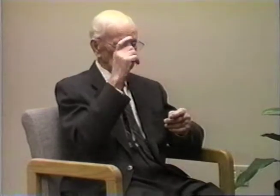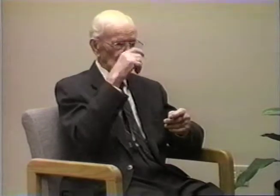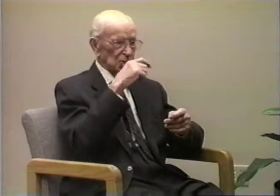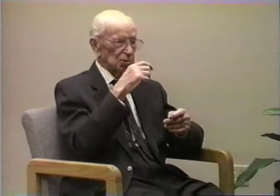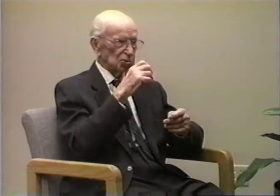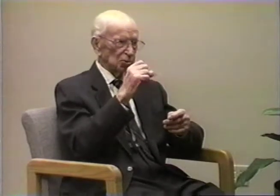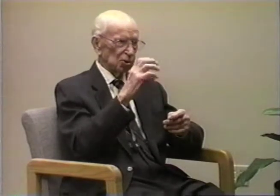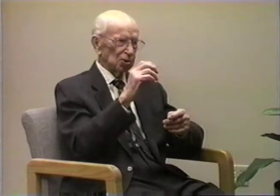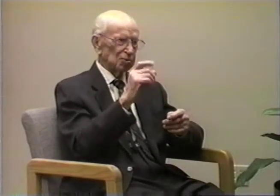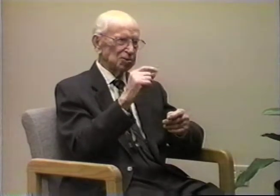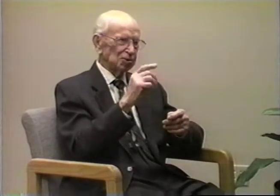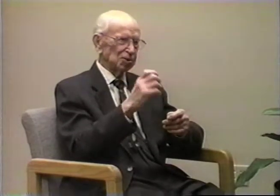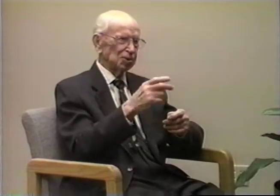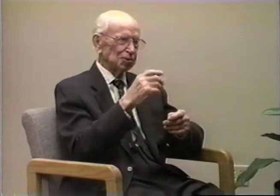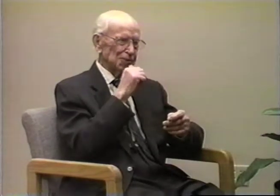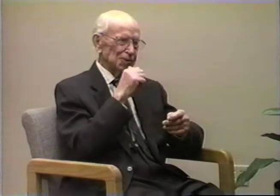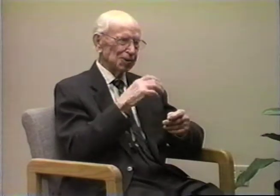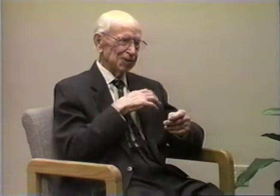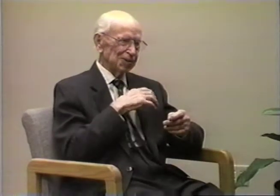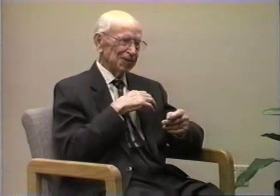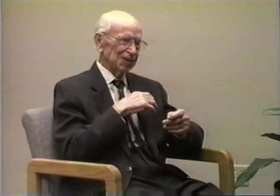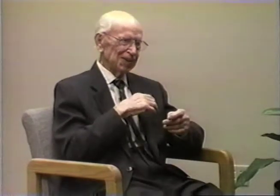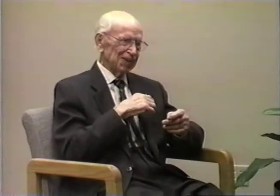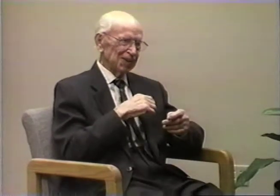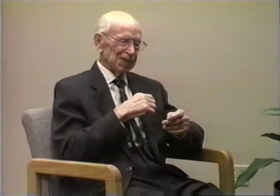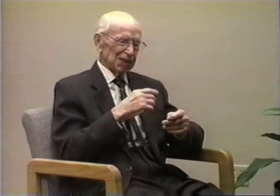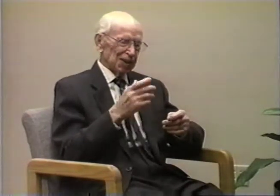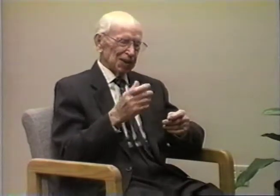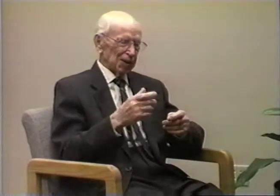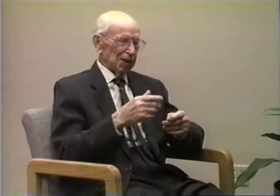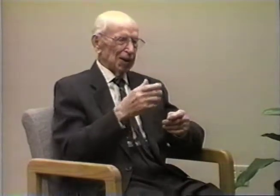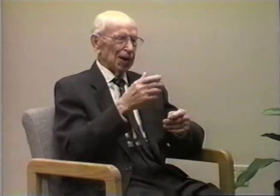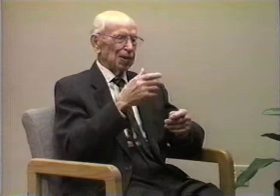Margaret was a smart and wise Scotch woman.